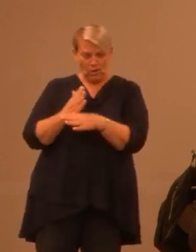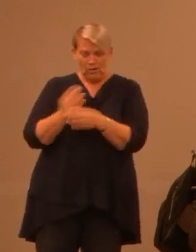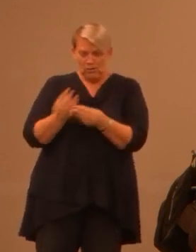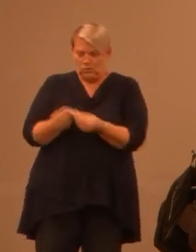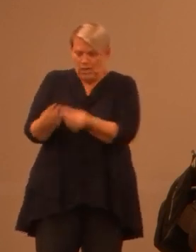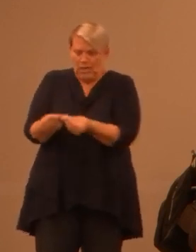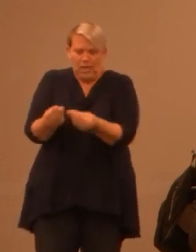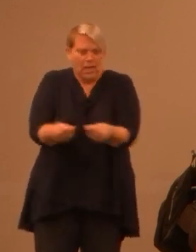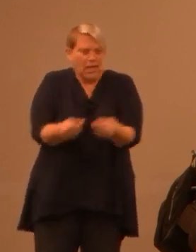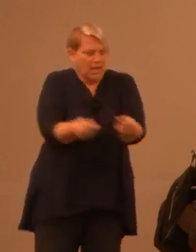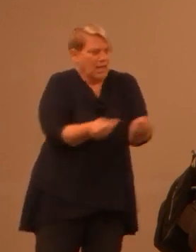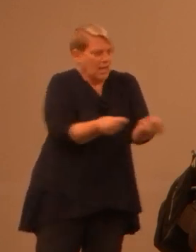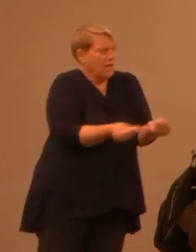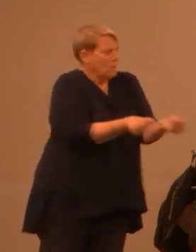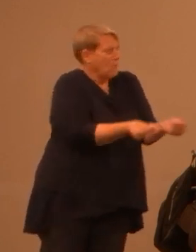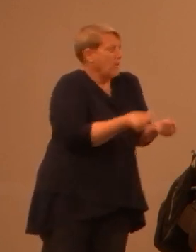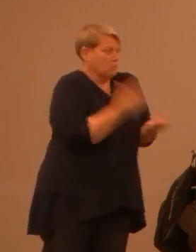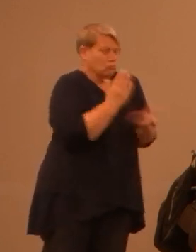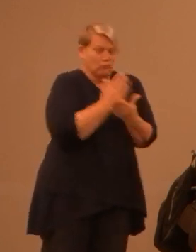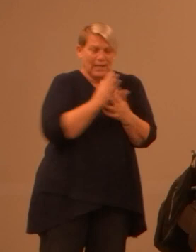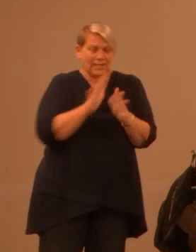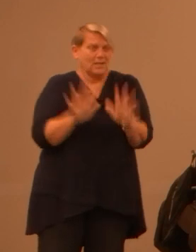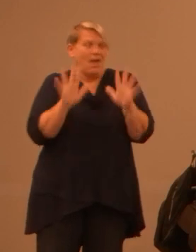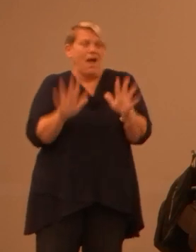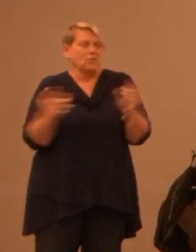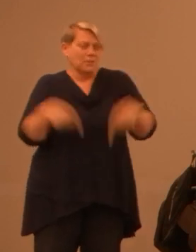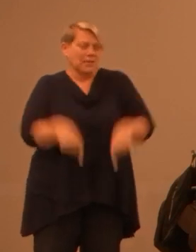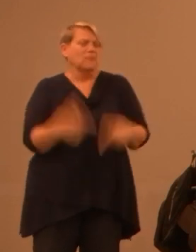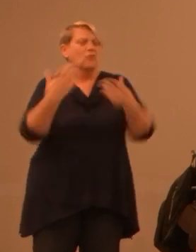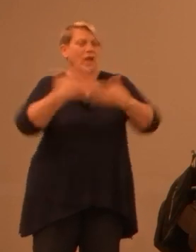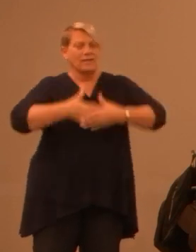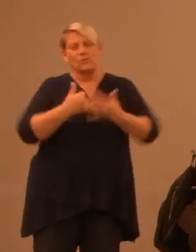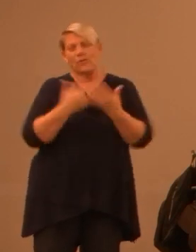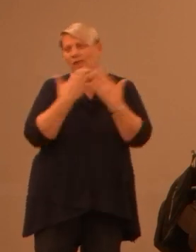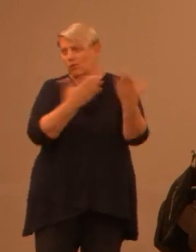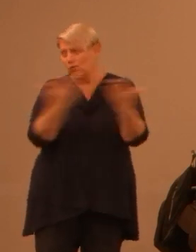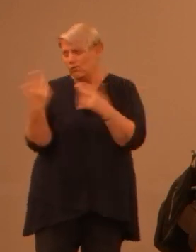and it's an absolute delight to be here tonight and thank you so much for the opportunity.